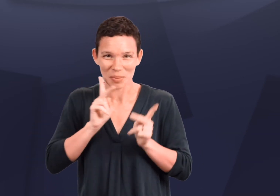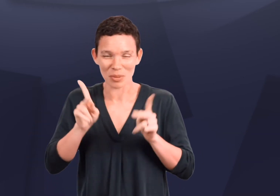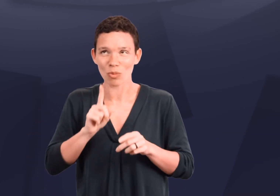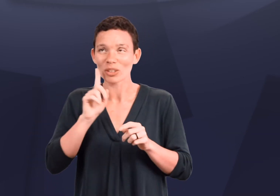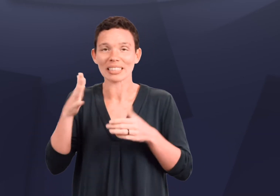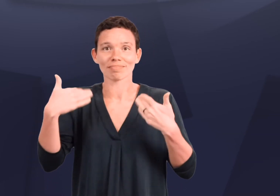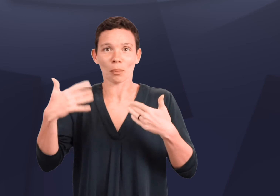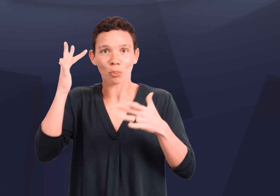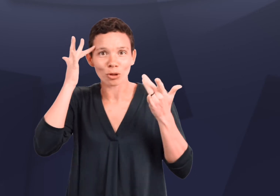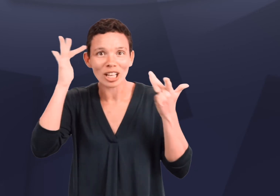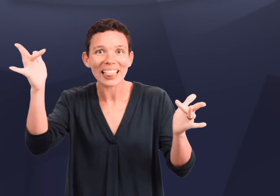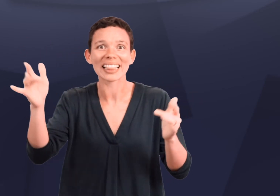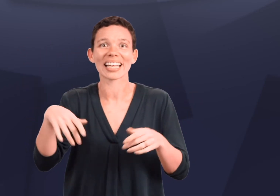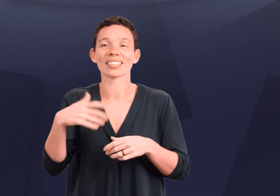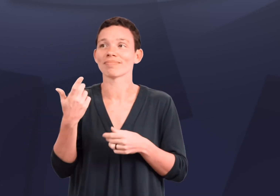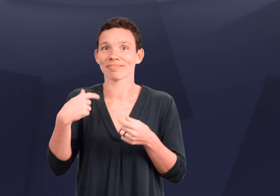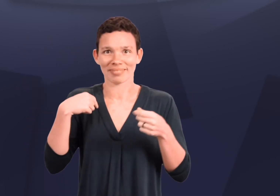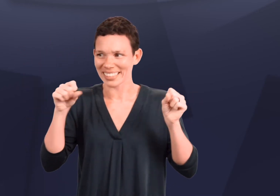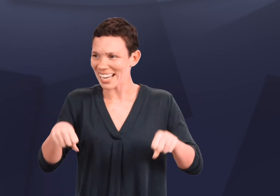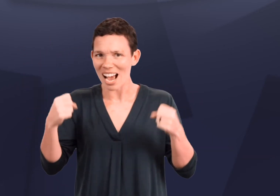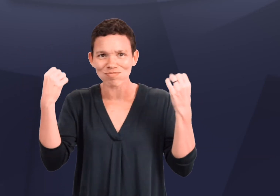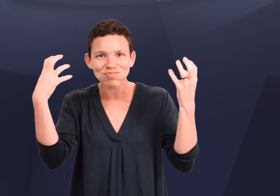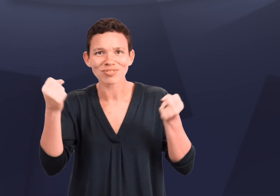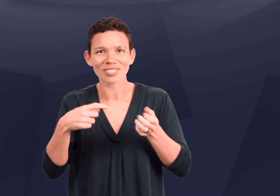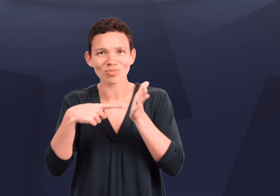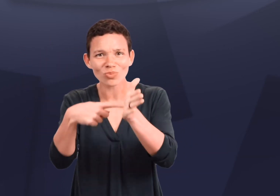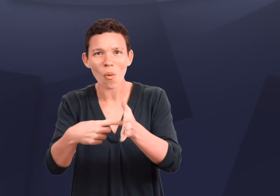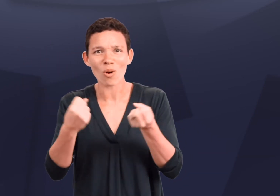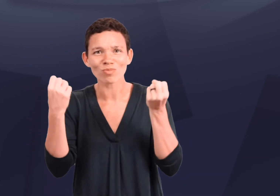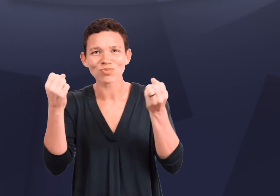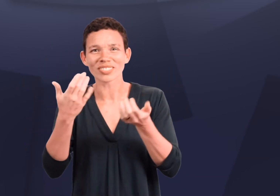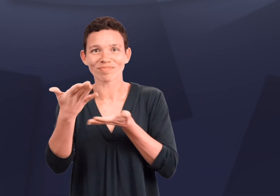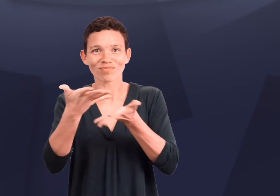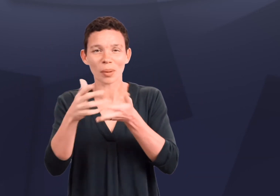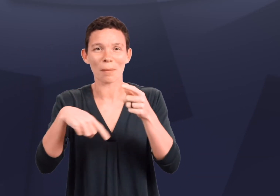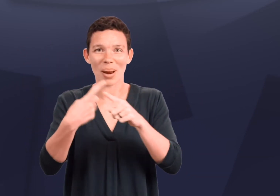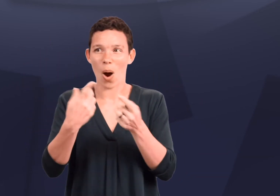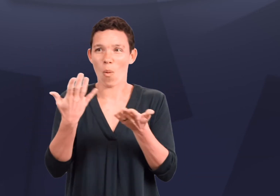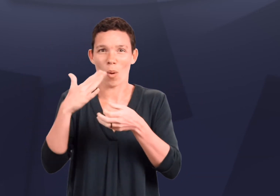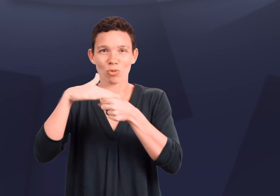But we know that is not true. Deaf people are brilliant, and we use American Sign Language to communicate.